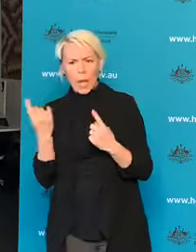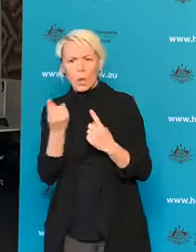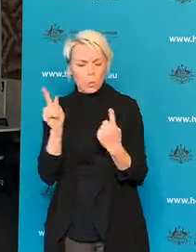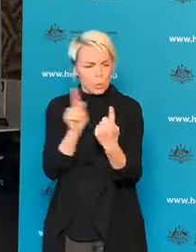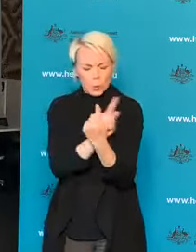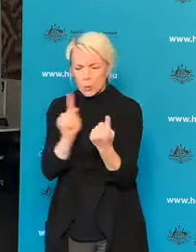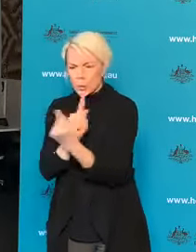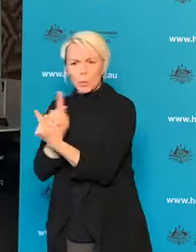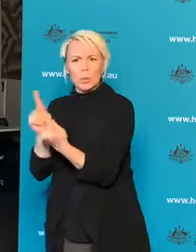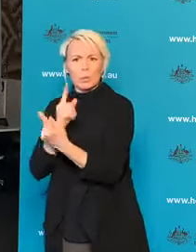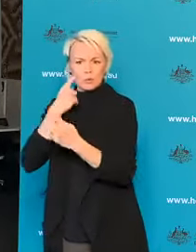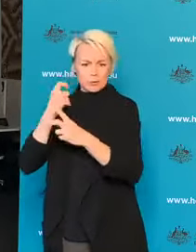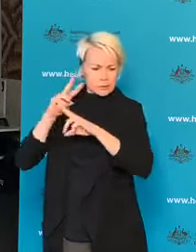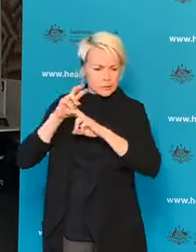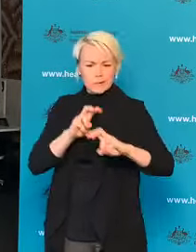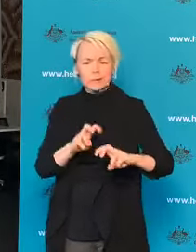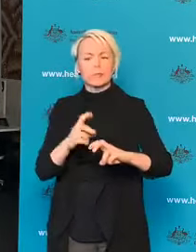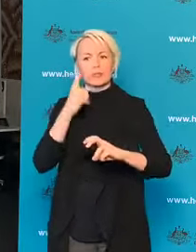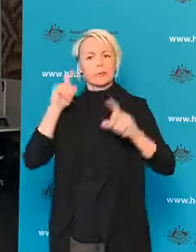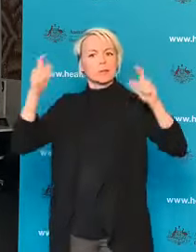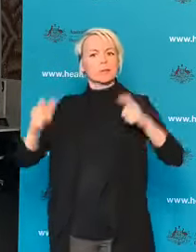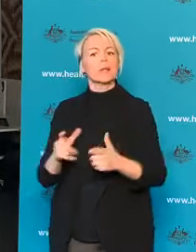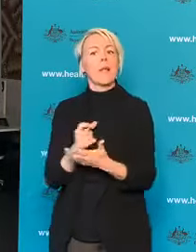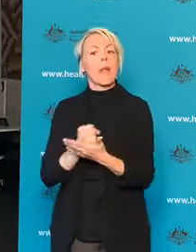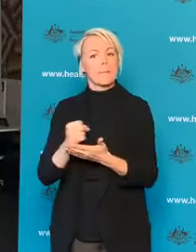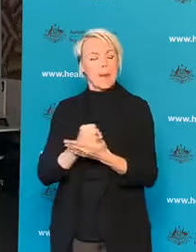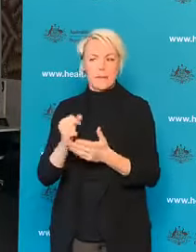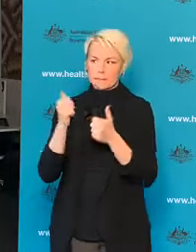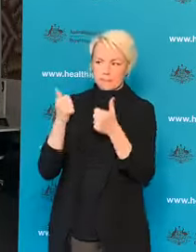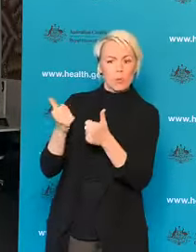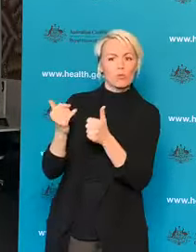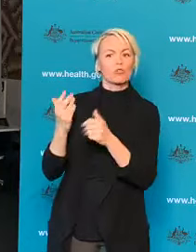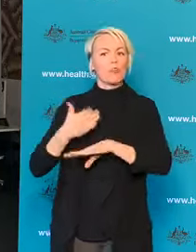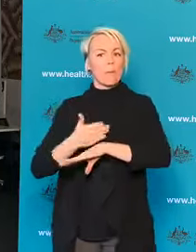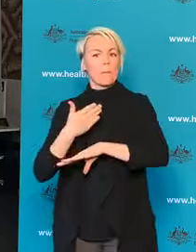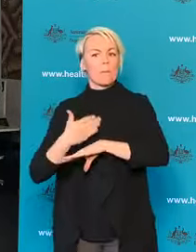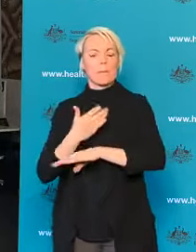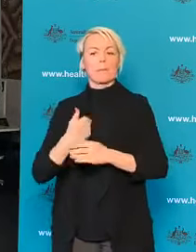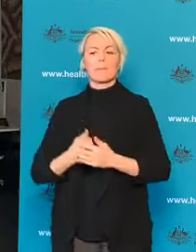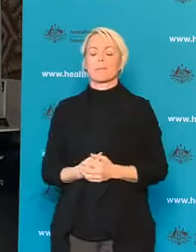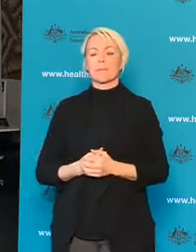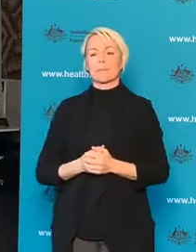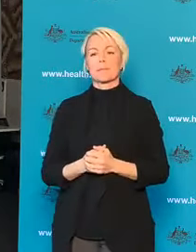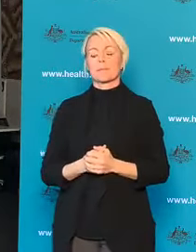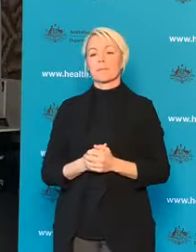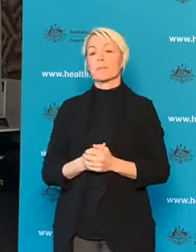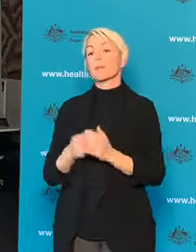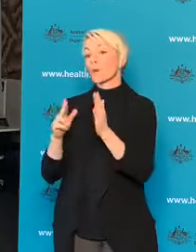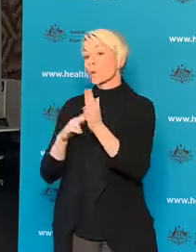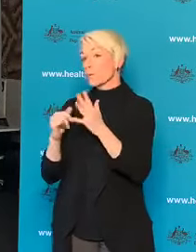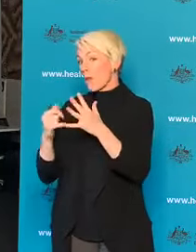under control. We have of course seen additional measures between New South Wales and Victoria announced